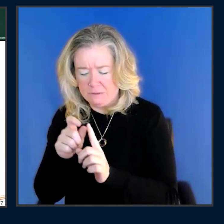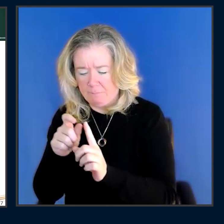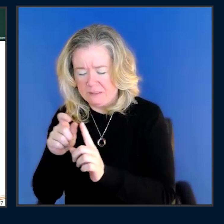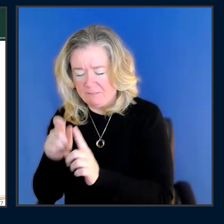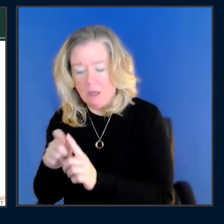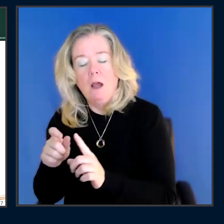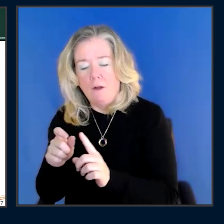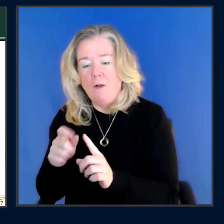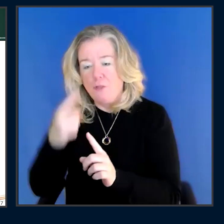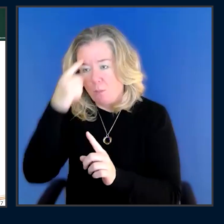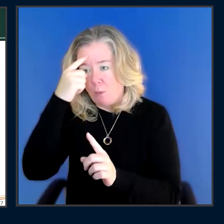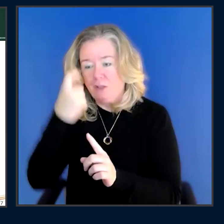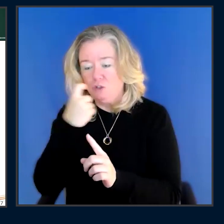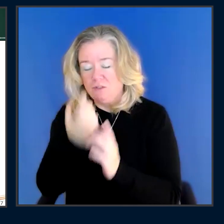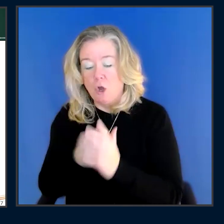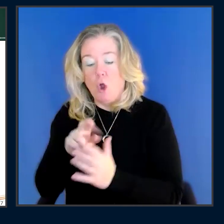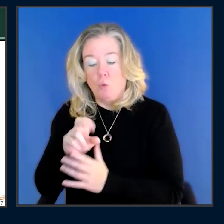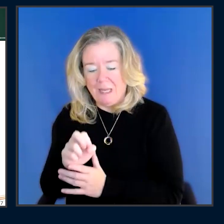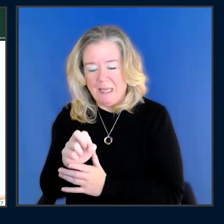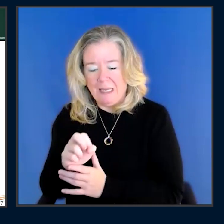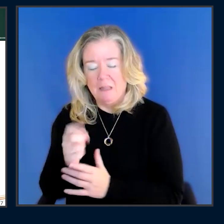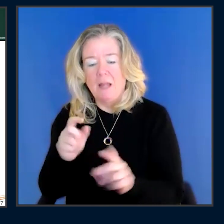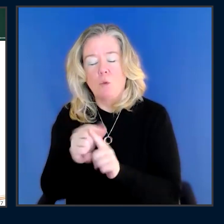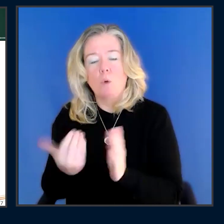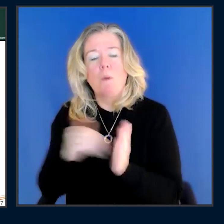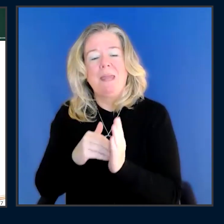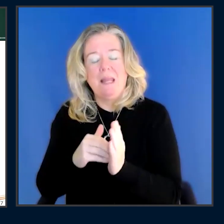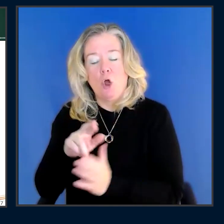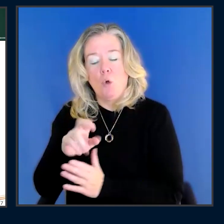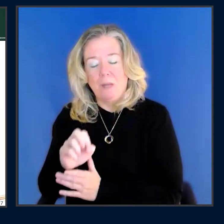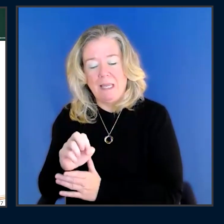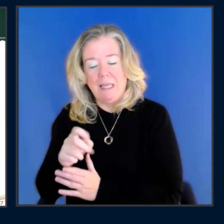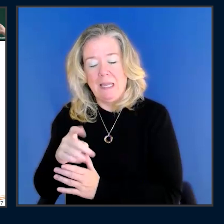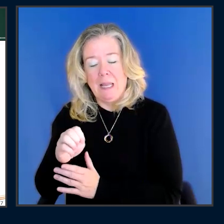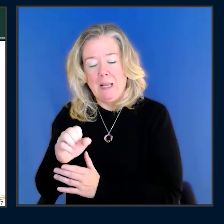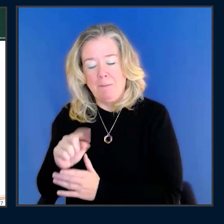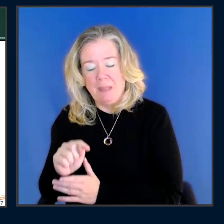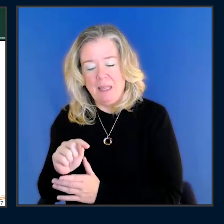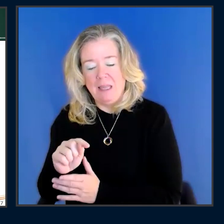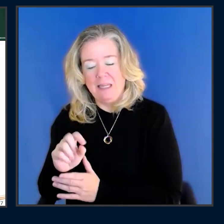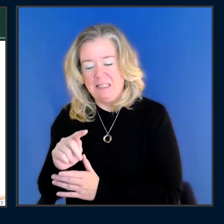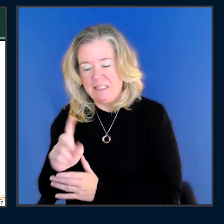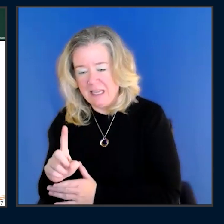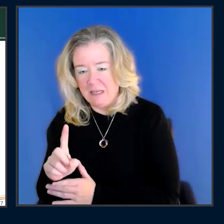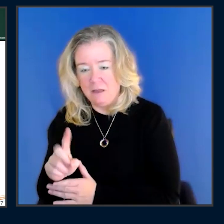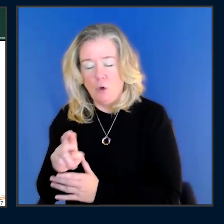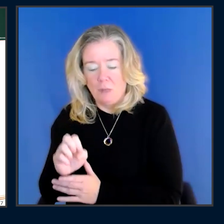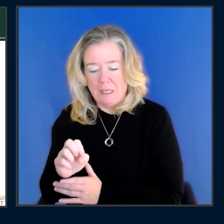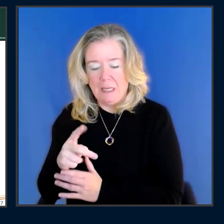figured out the word repeated, re-pea-ted, repeated, and they've lost all track of the meaning of the story.